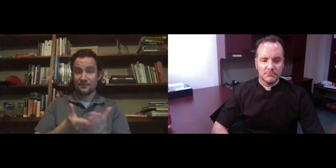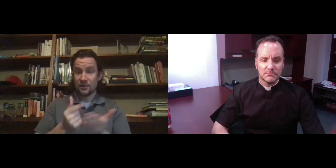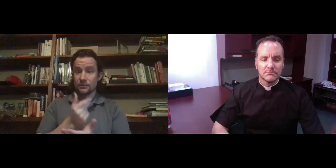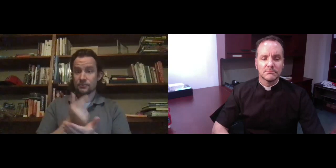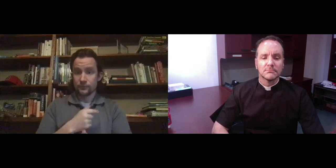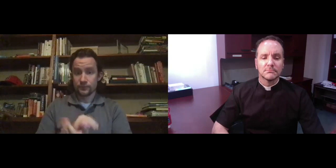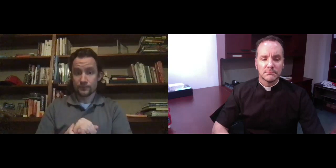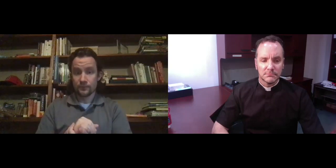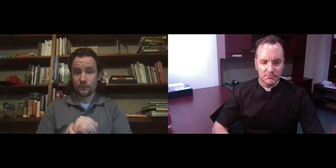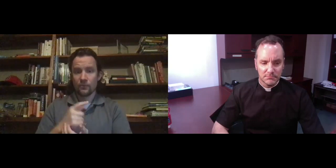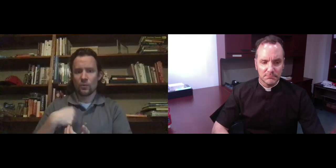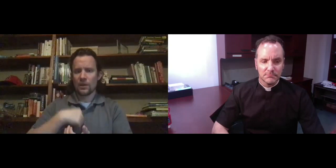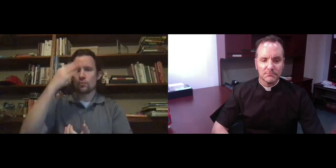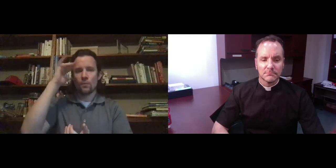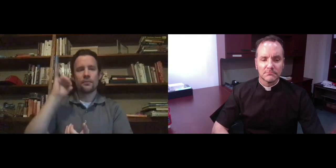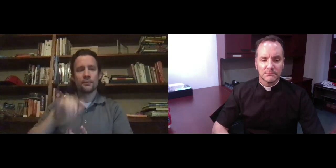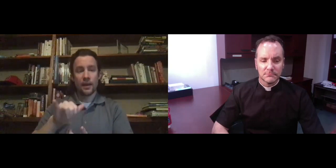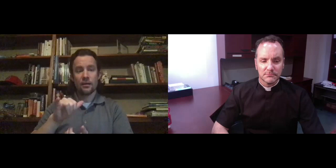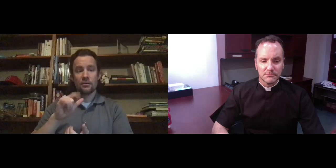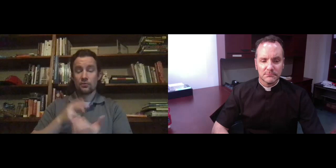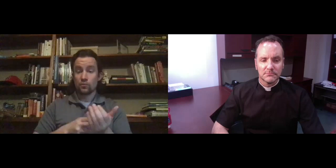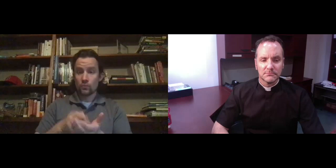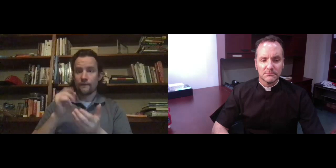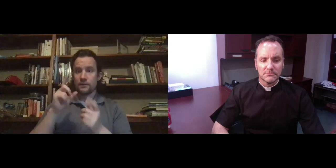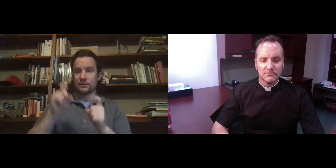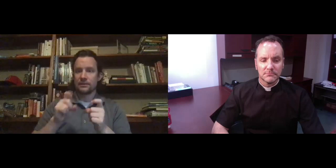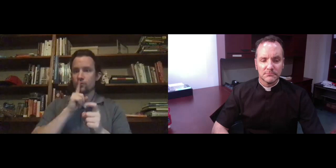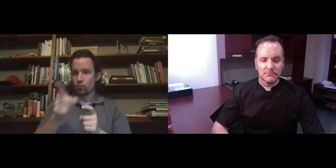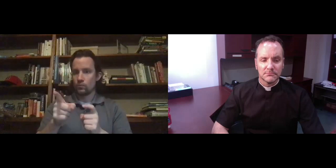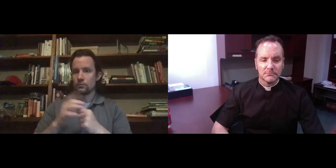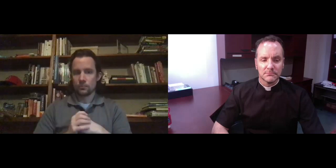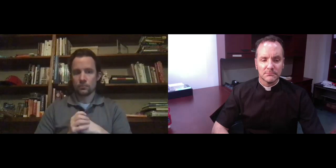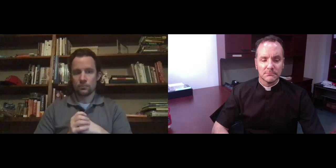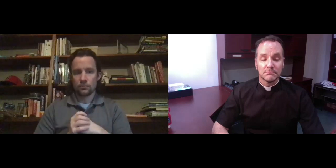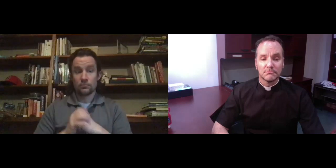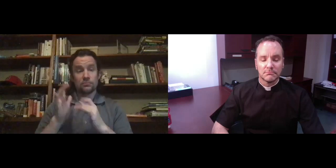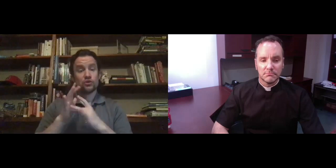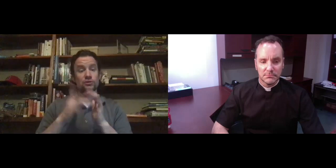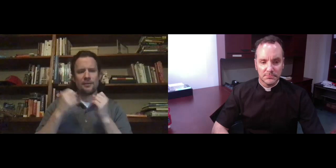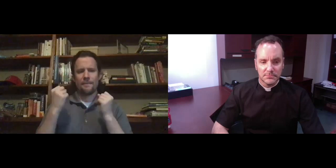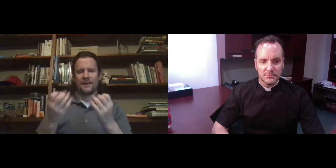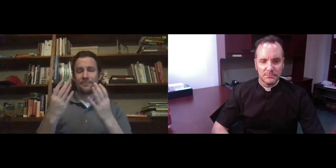and has written them, and we know that his testimony is true.